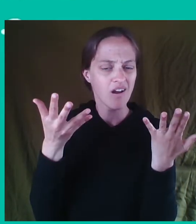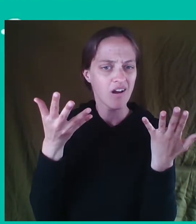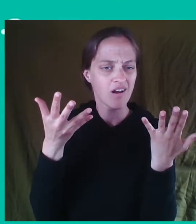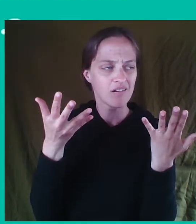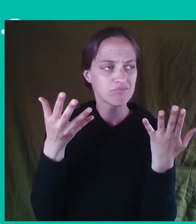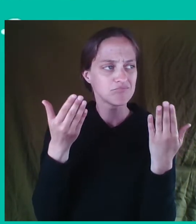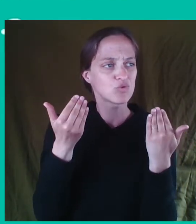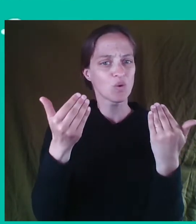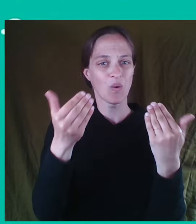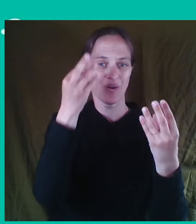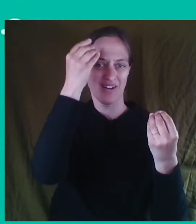Think about it.